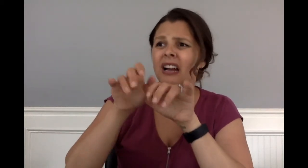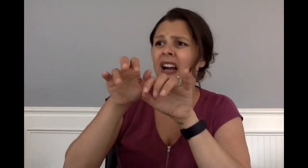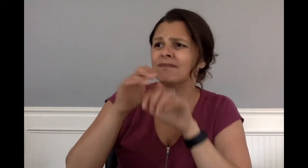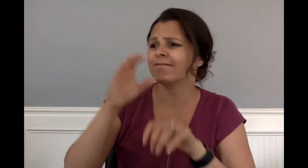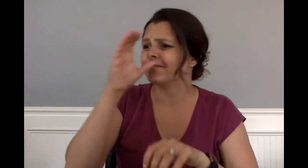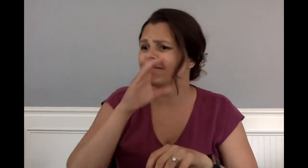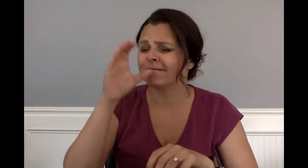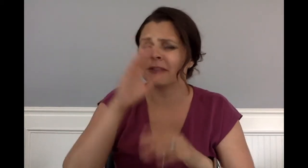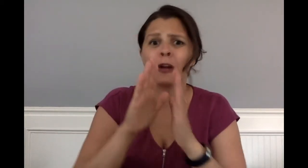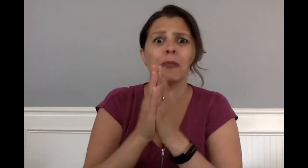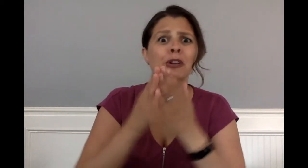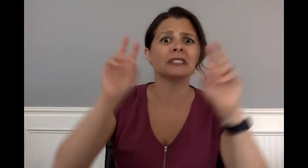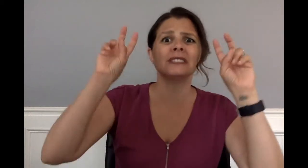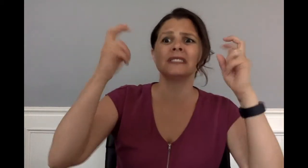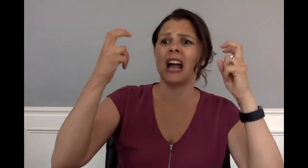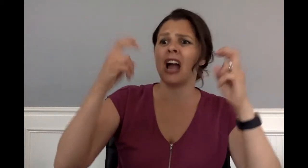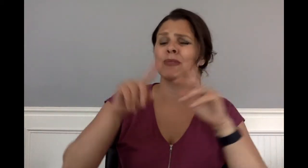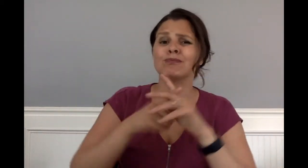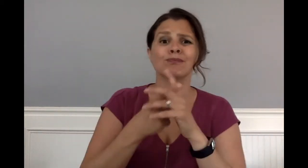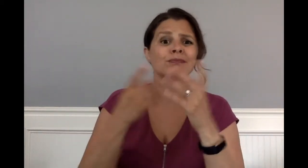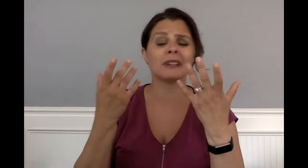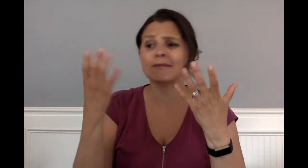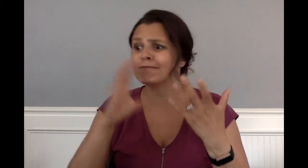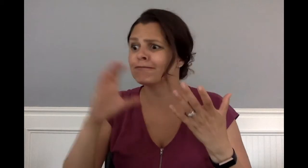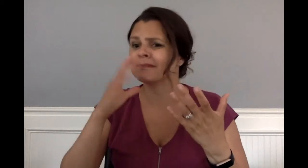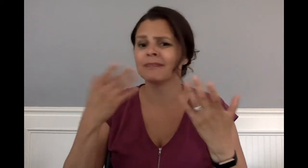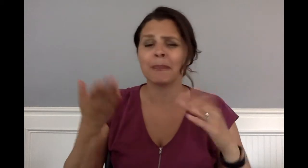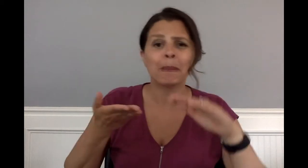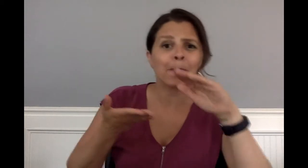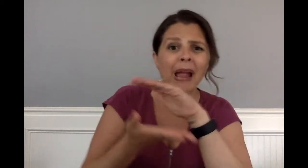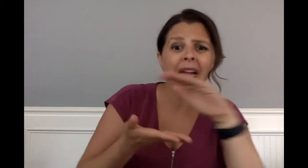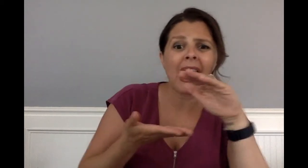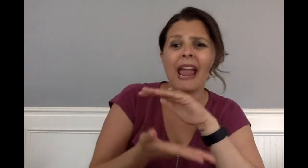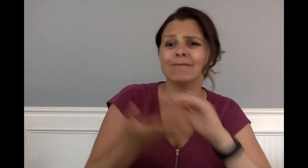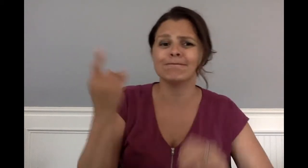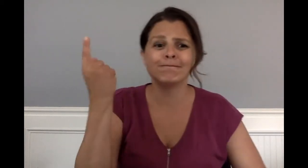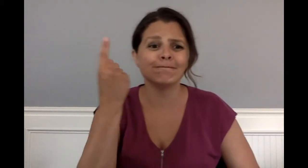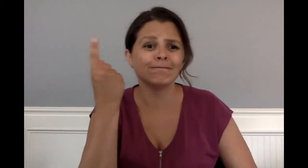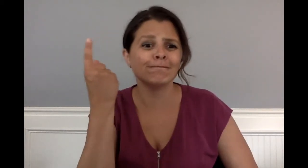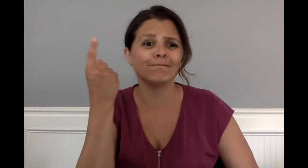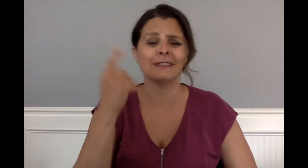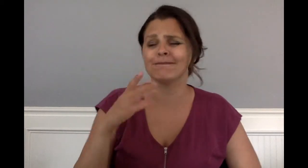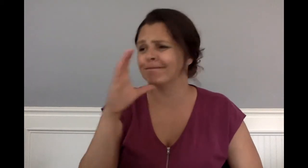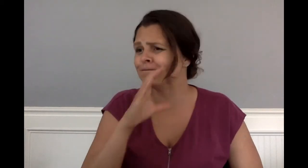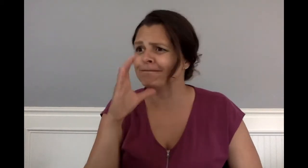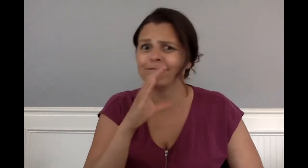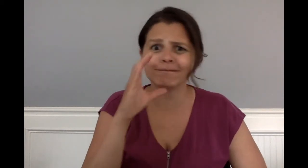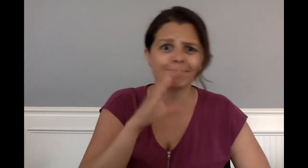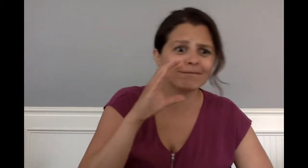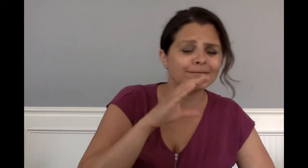searching for book titles beginning with the word “bake.”